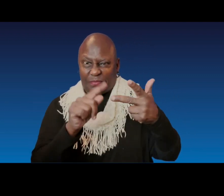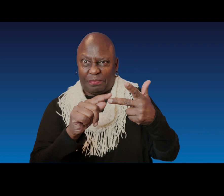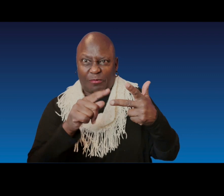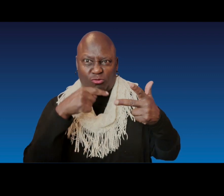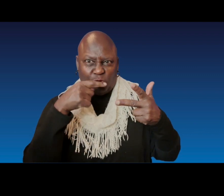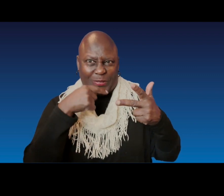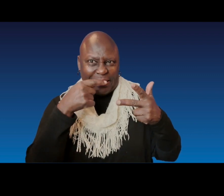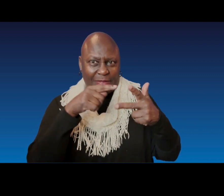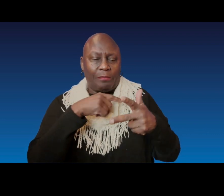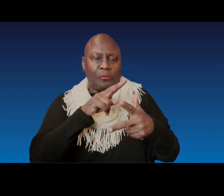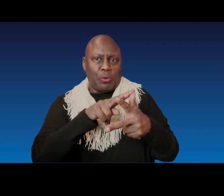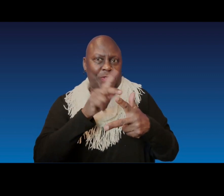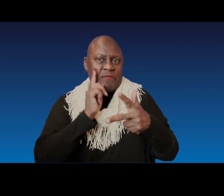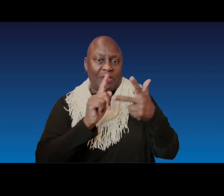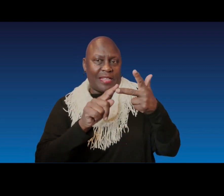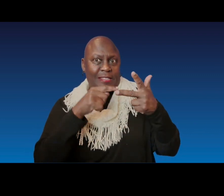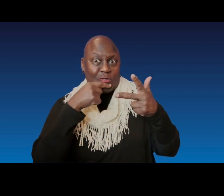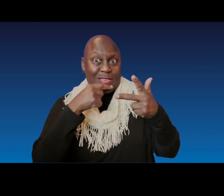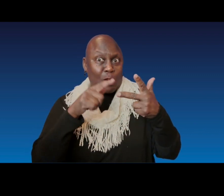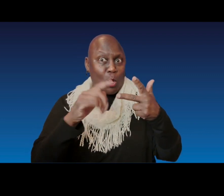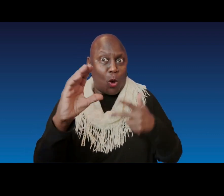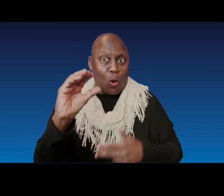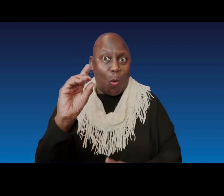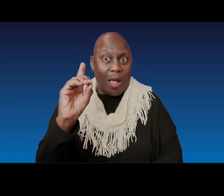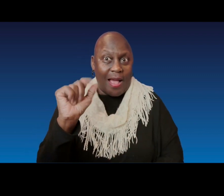I want to share my experience with my hearing son.